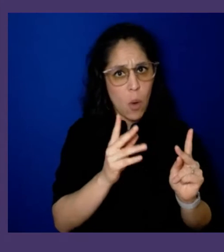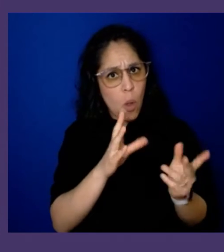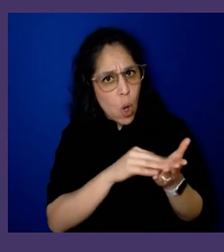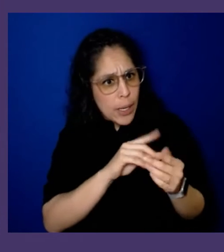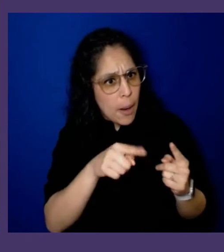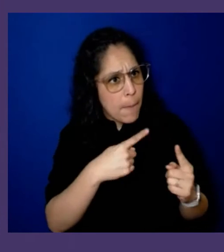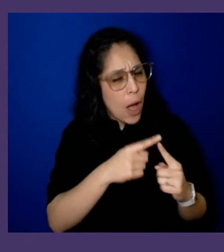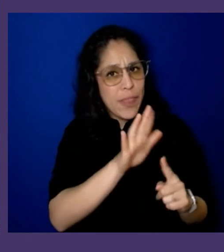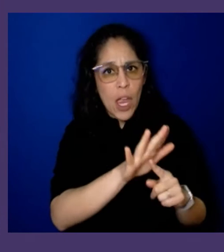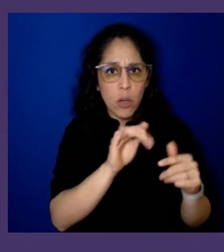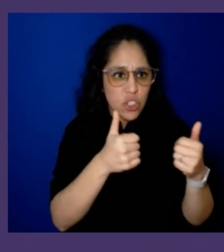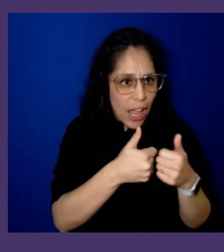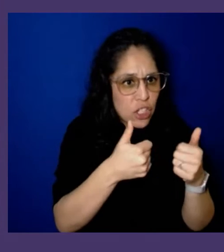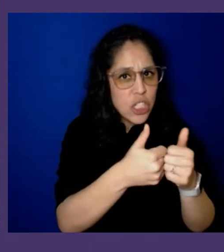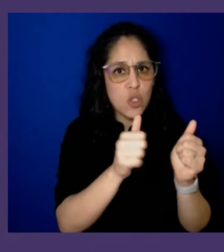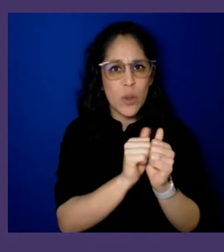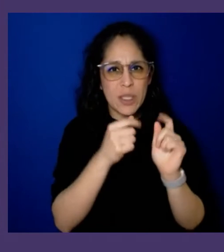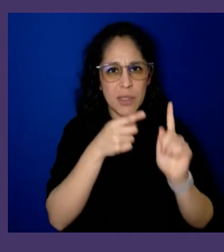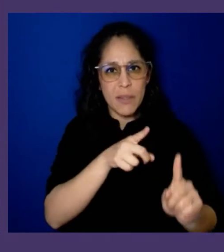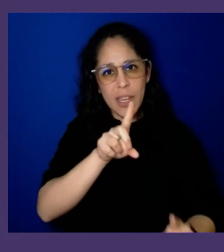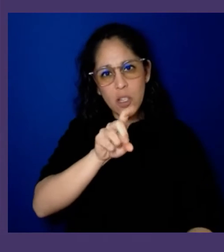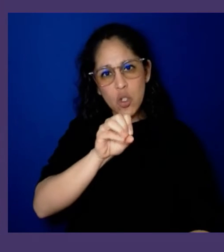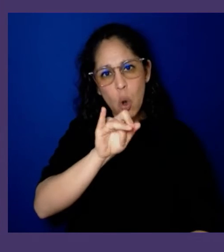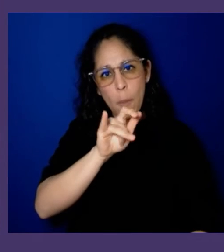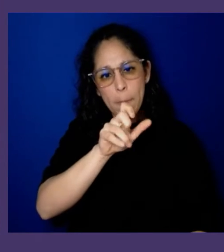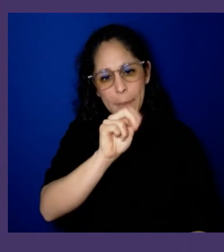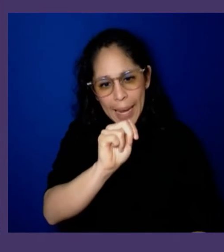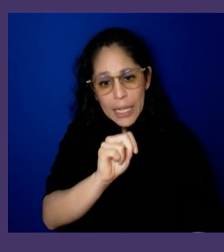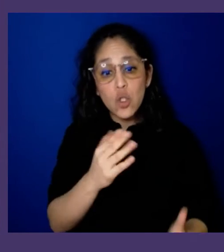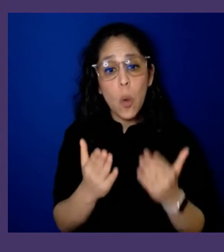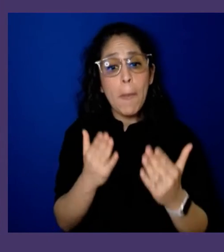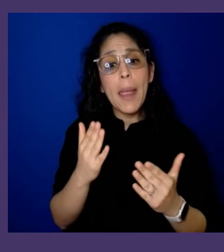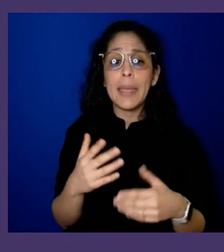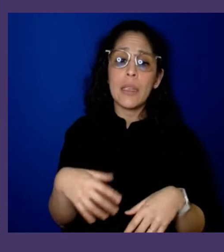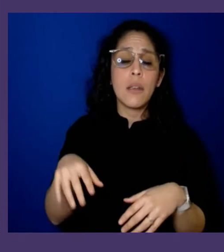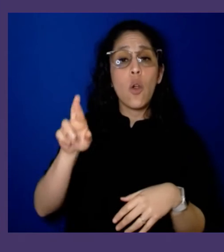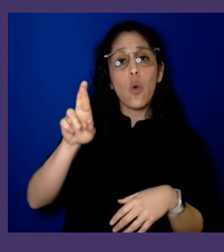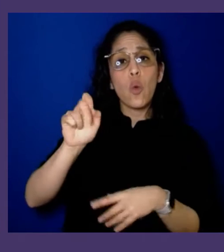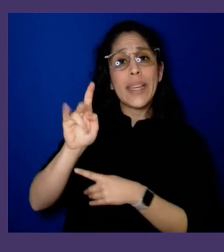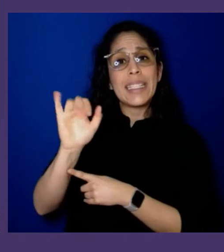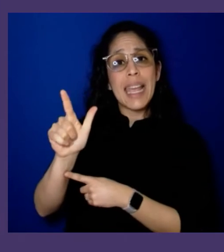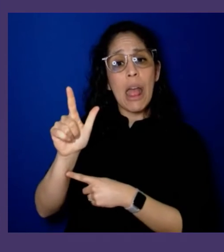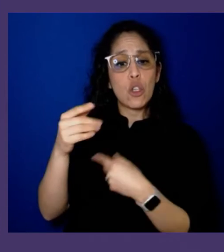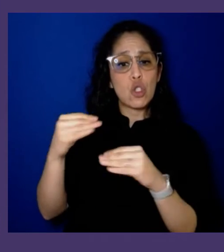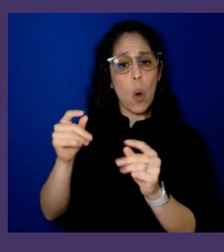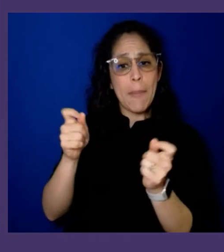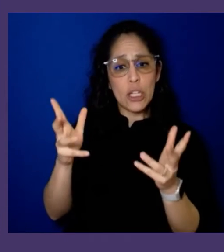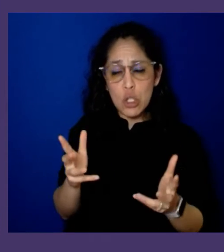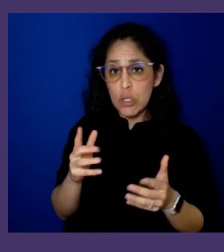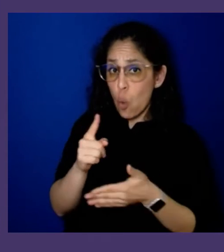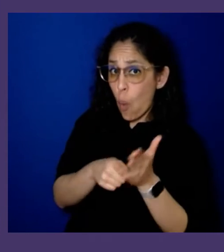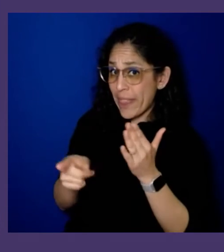Working with retail store managers, for example, about what they know today and what they'd like to know about the way people move through their stores.